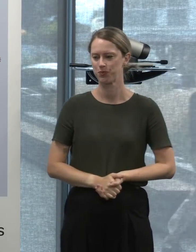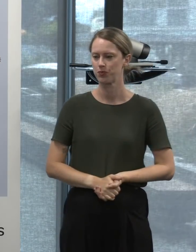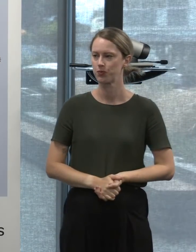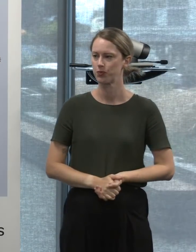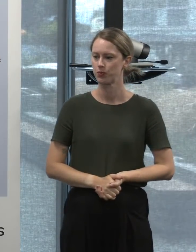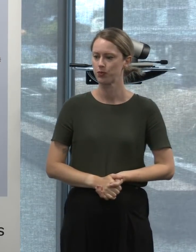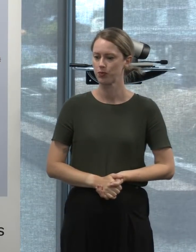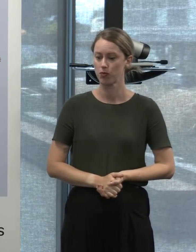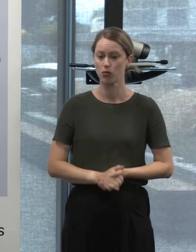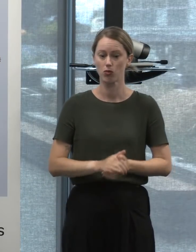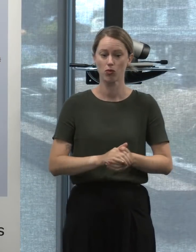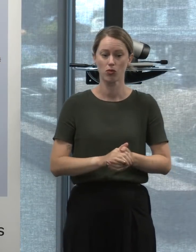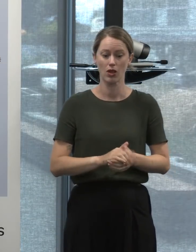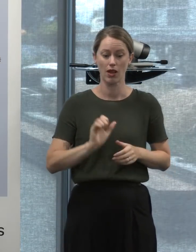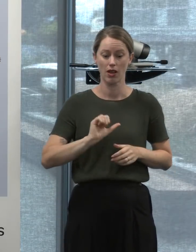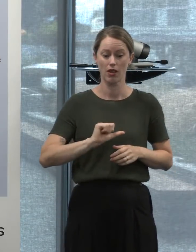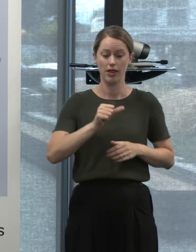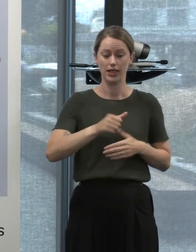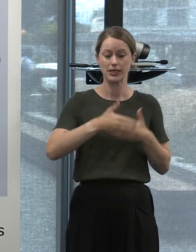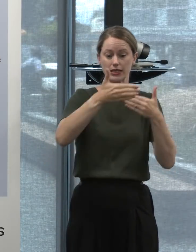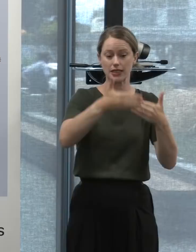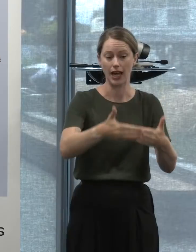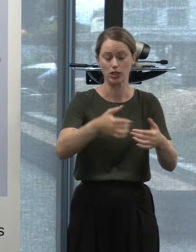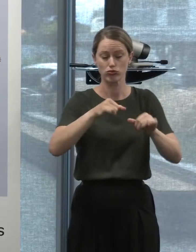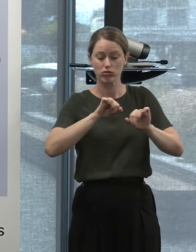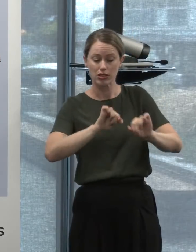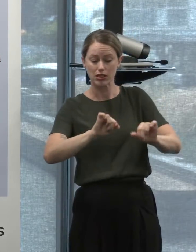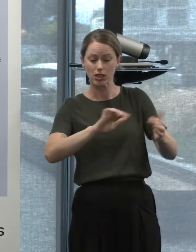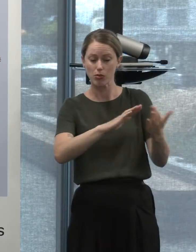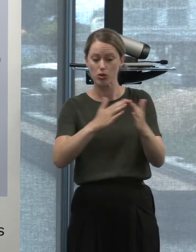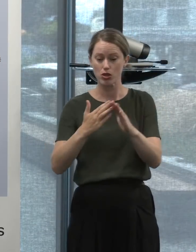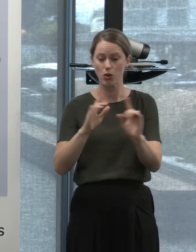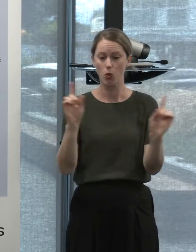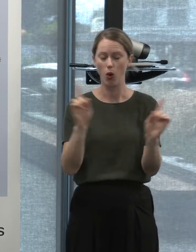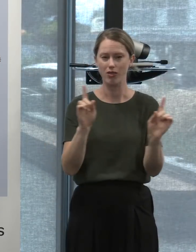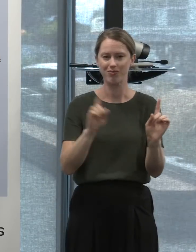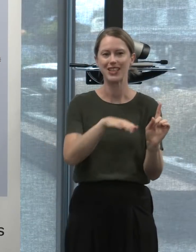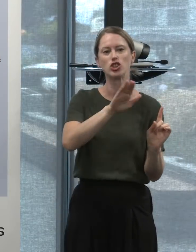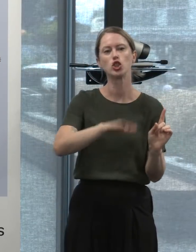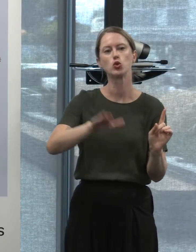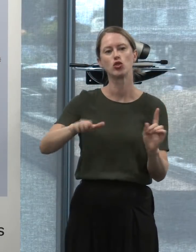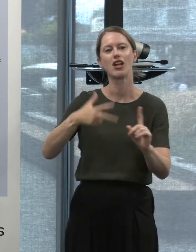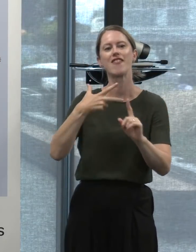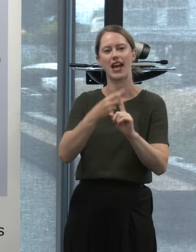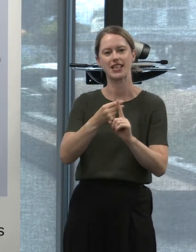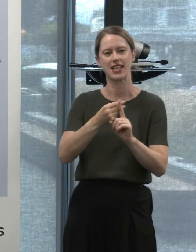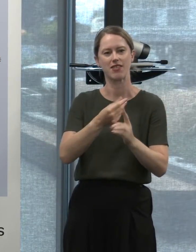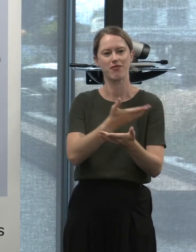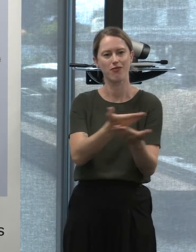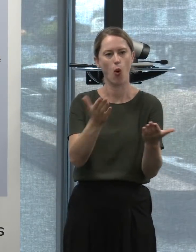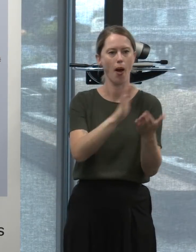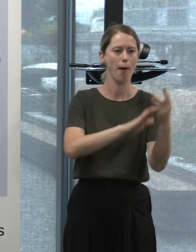the first dose, and 85% fully vaccinated.